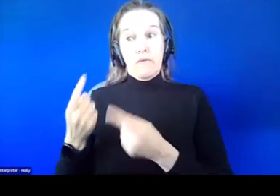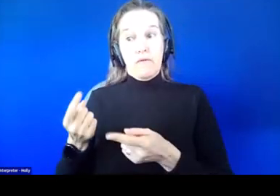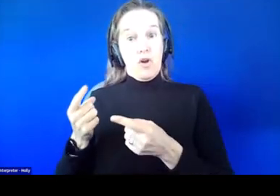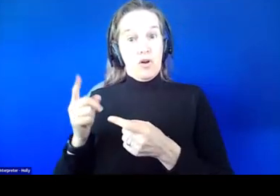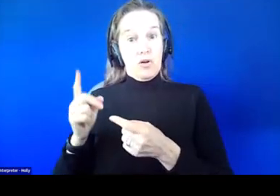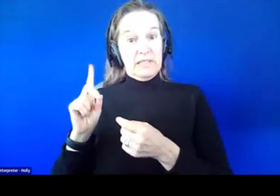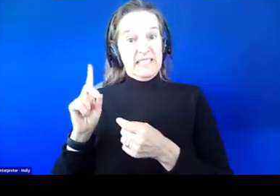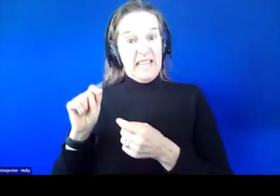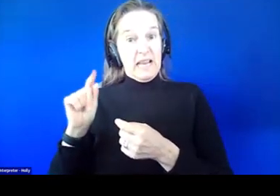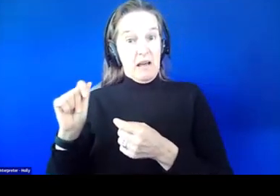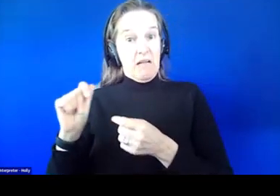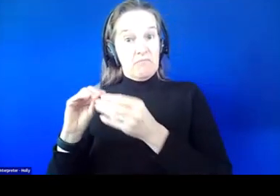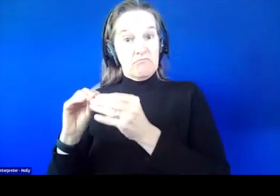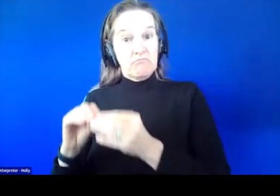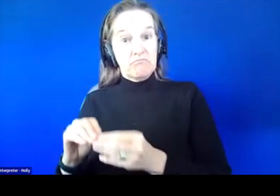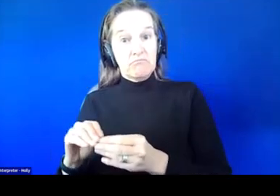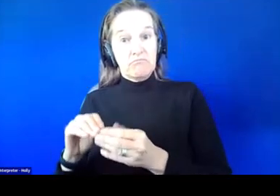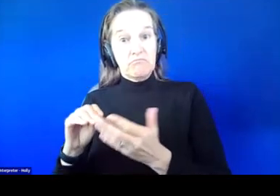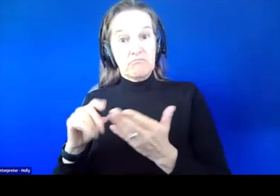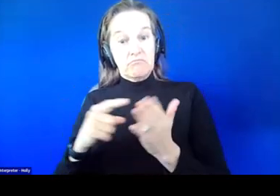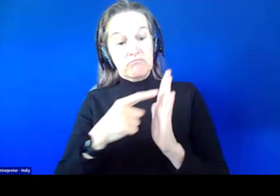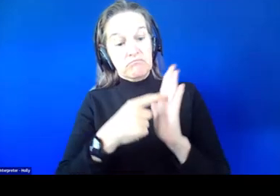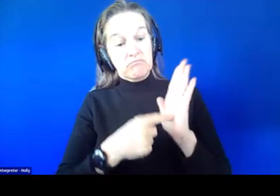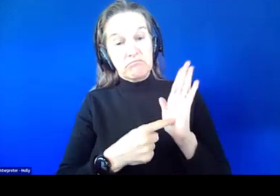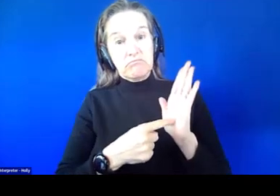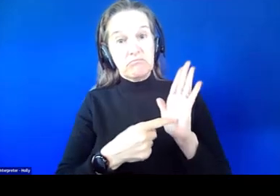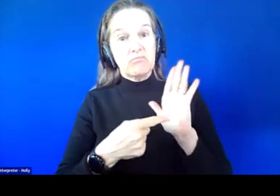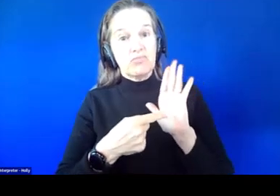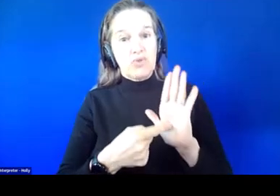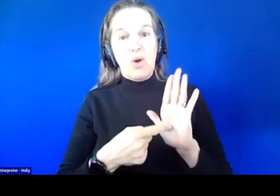impact of not having this program made permanent.